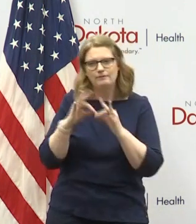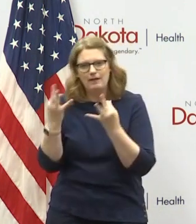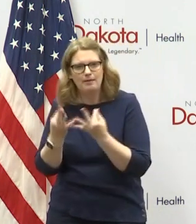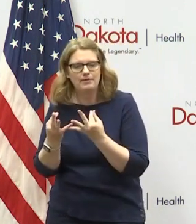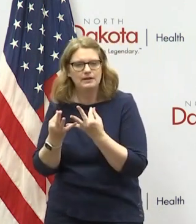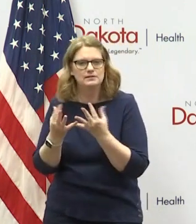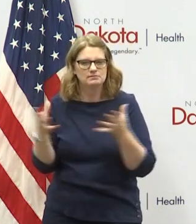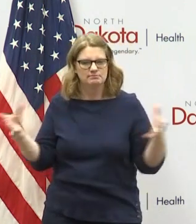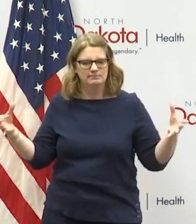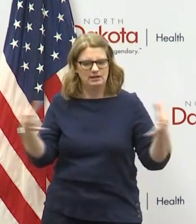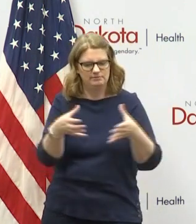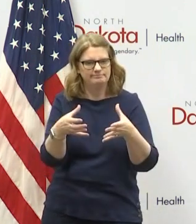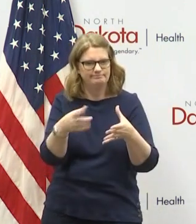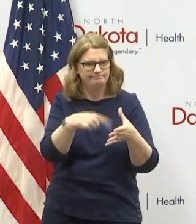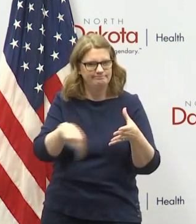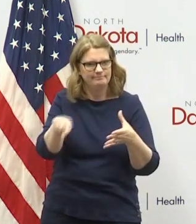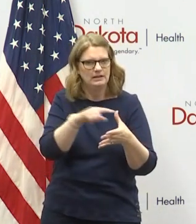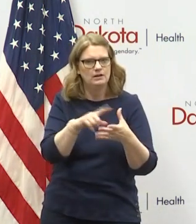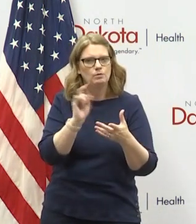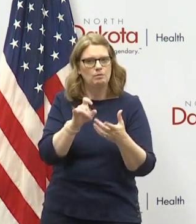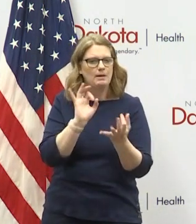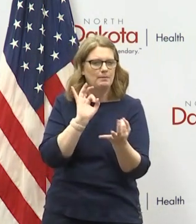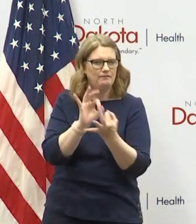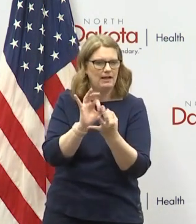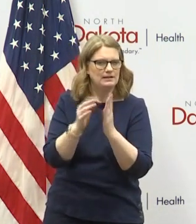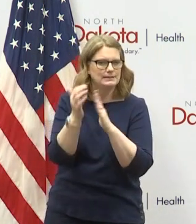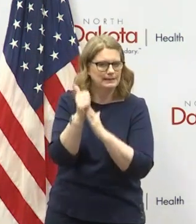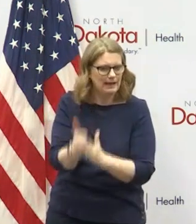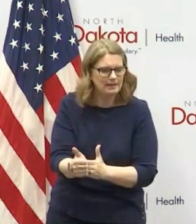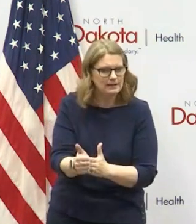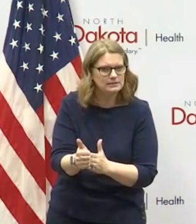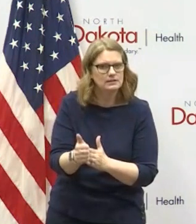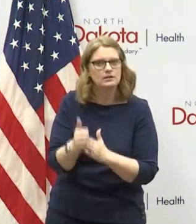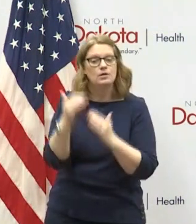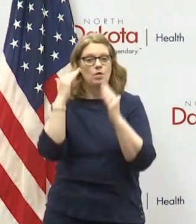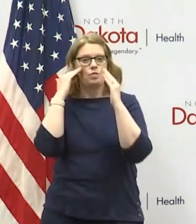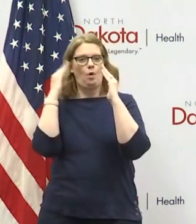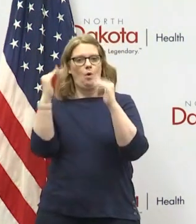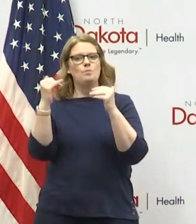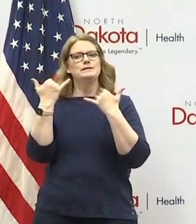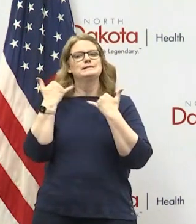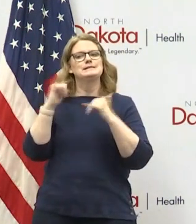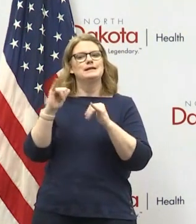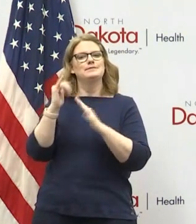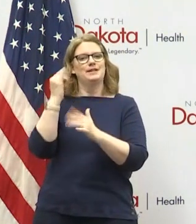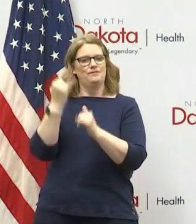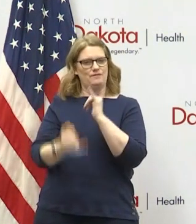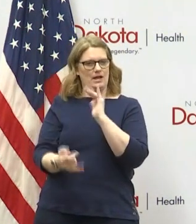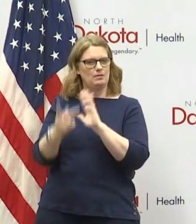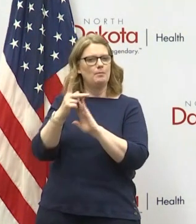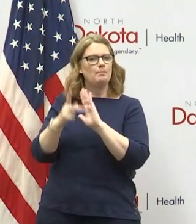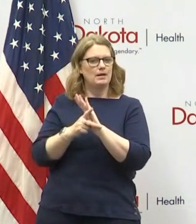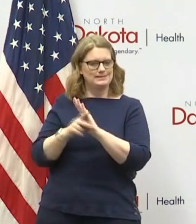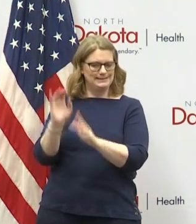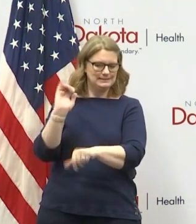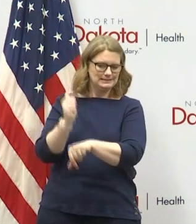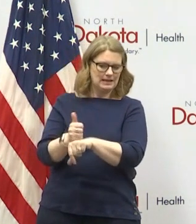KEY AND THE END GOAL OF REUNITING OUR RESIDENTS AND FAMILIES AT THE END OF THIS PANDEMIC. OUR COMMITTEE IS GEARED TOWARDS